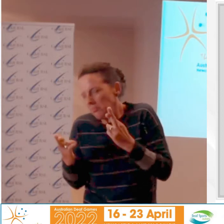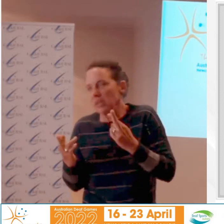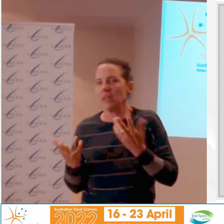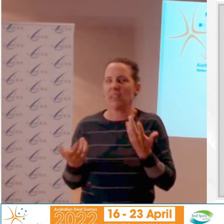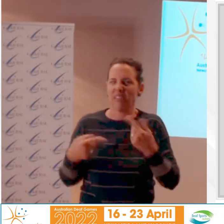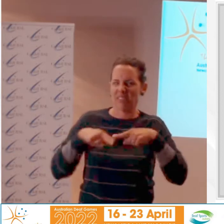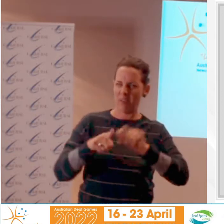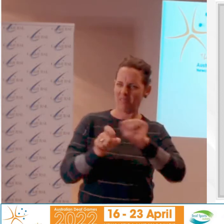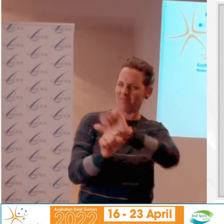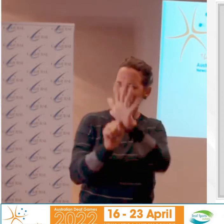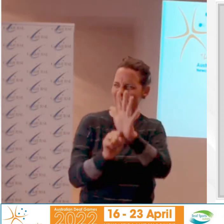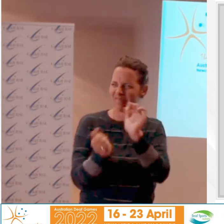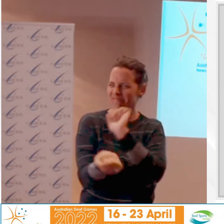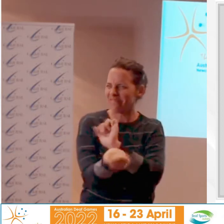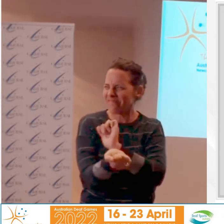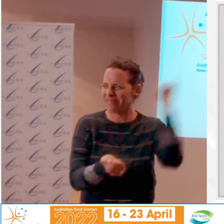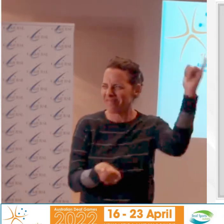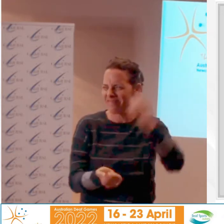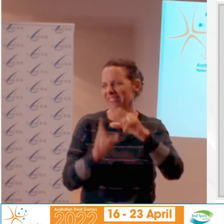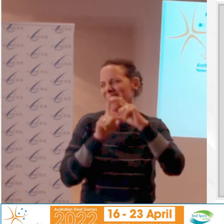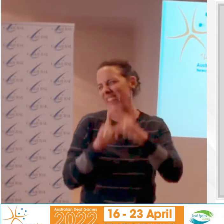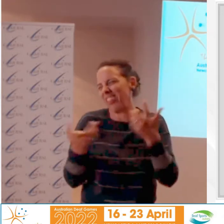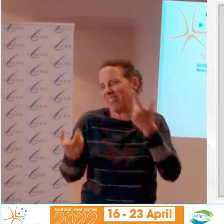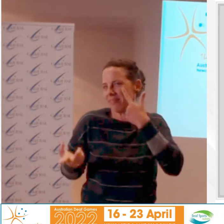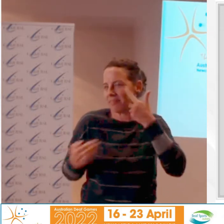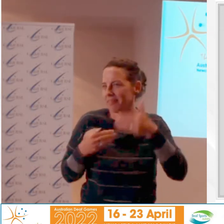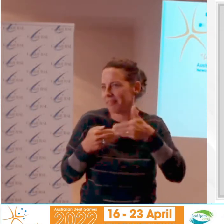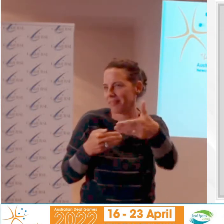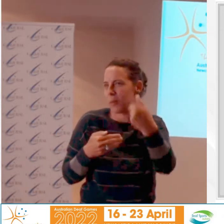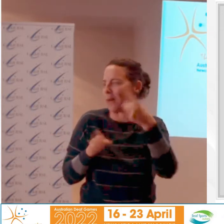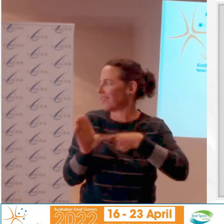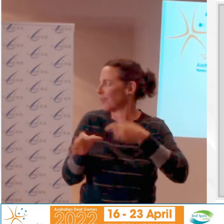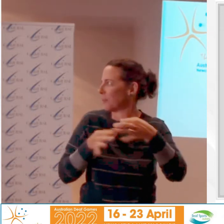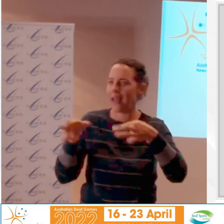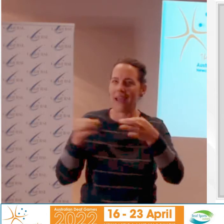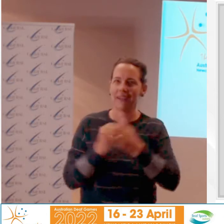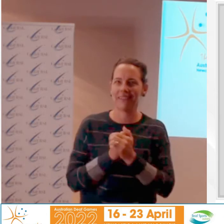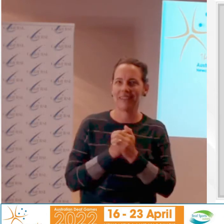New Zealand fingers crossed and just depends on the Covid situation